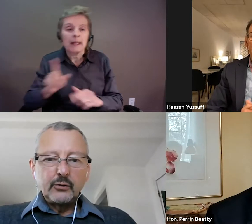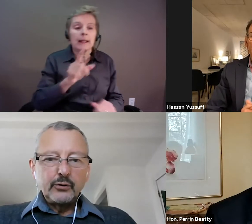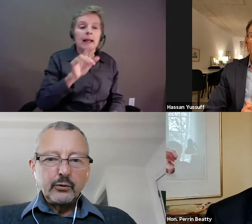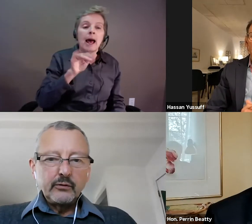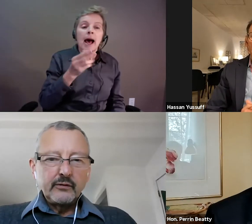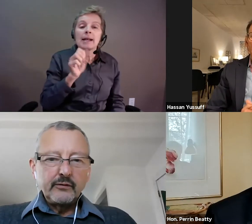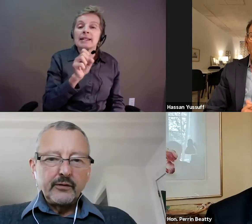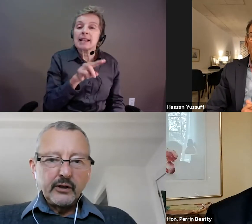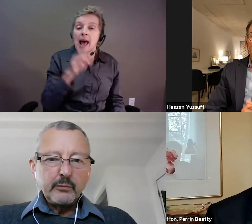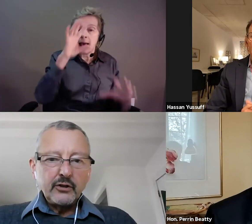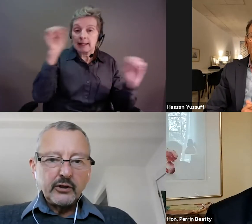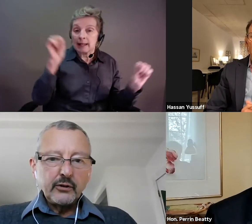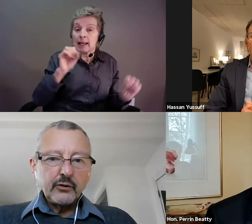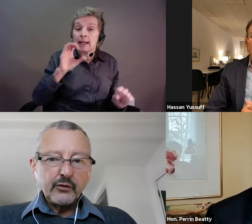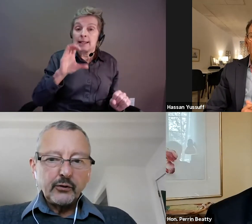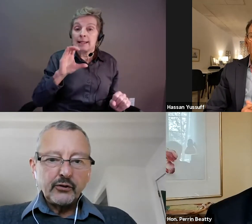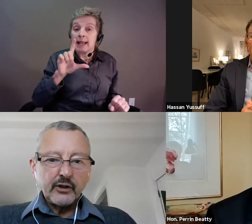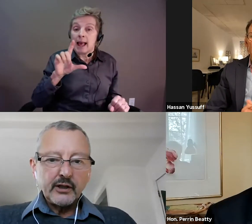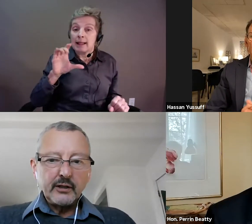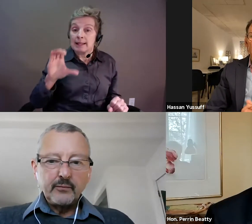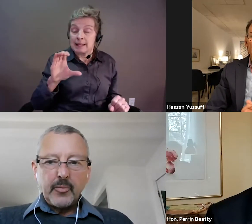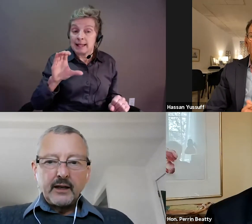So, two very major leaders of civil society,